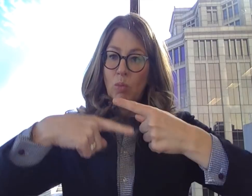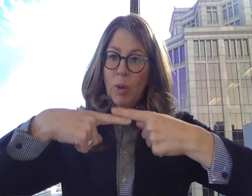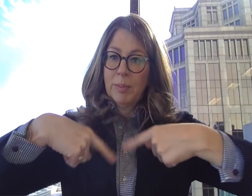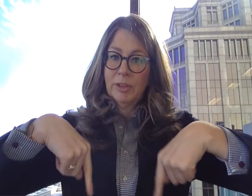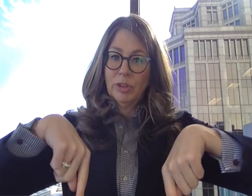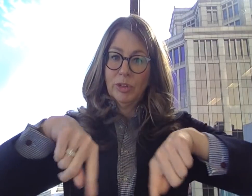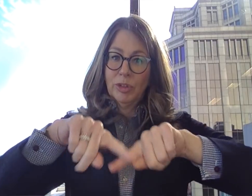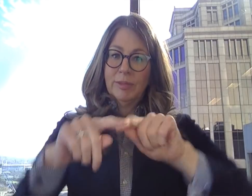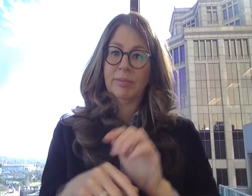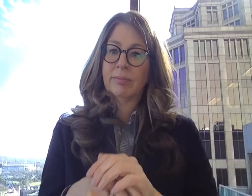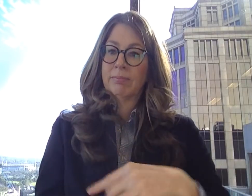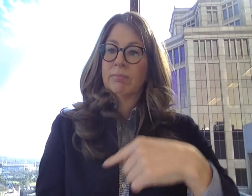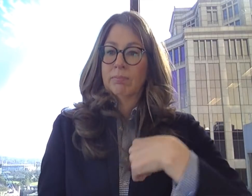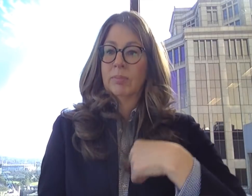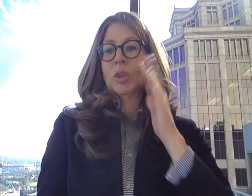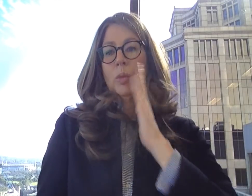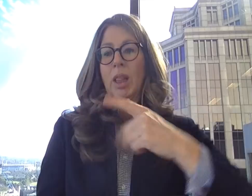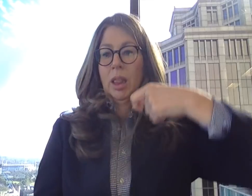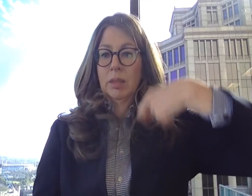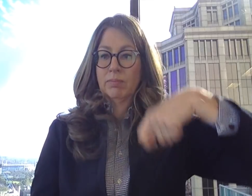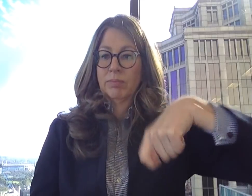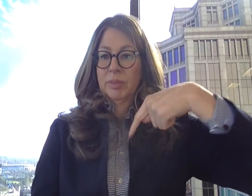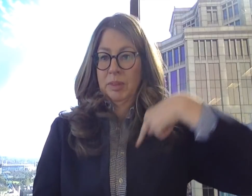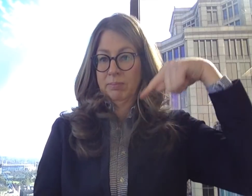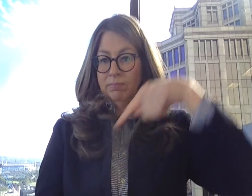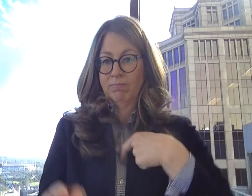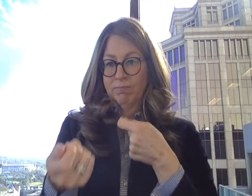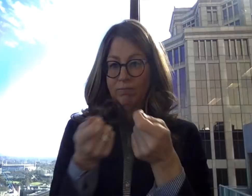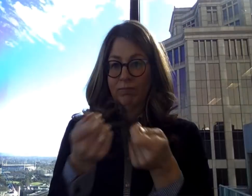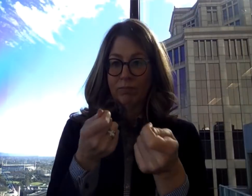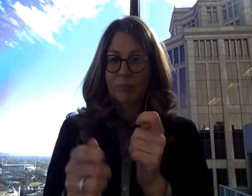chaired by the ICSD President to oversee this process.